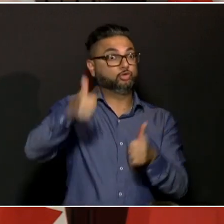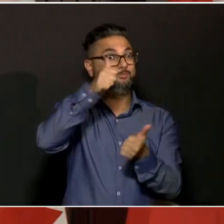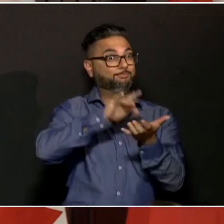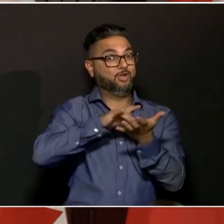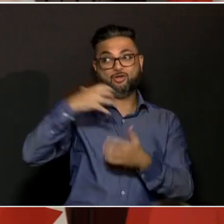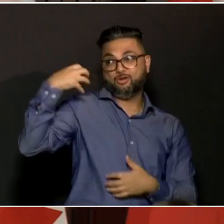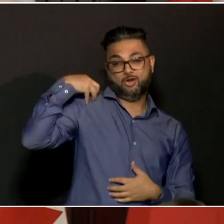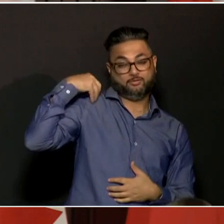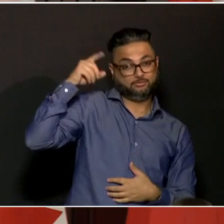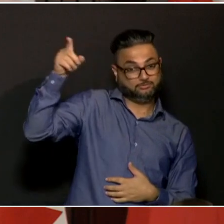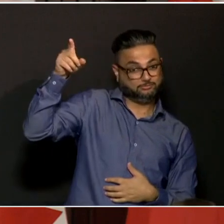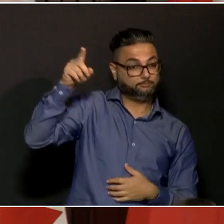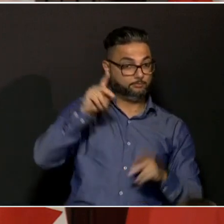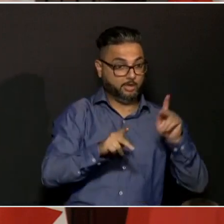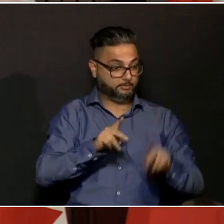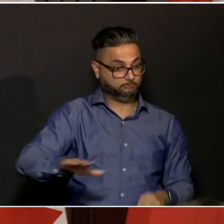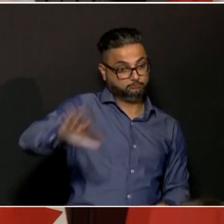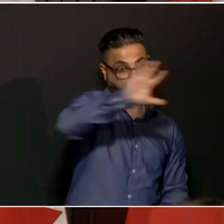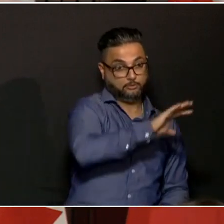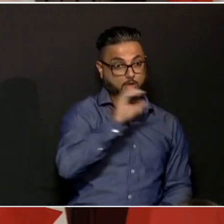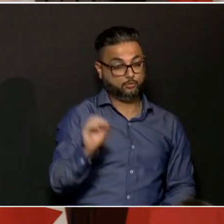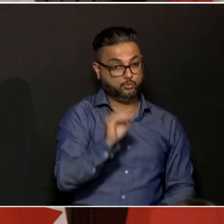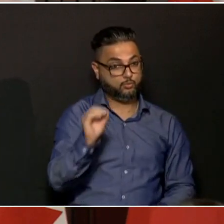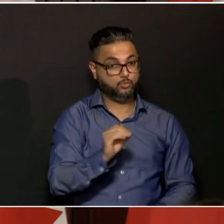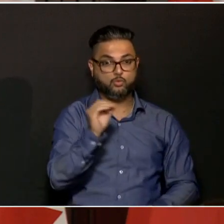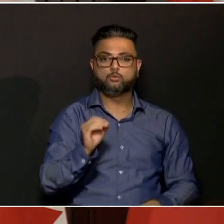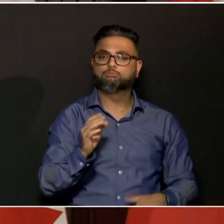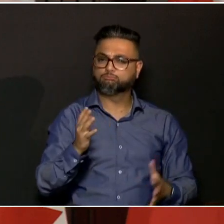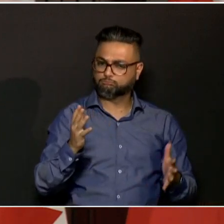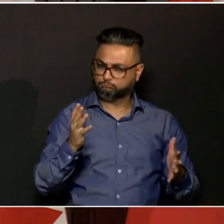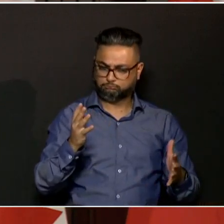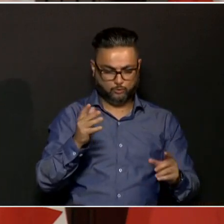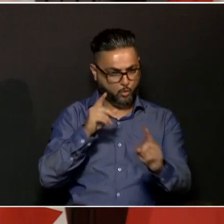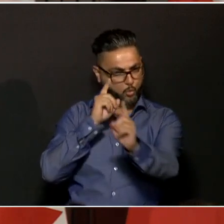has shown and most importantly the people of Ontario.